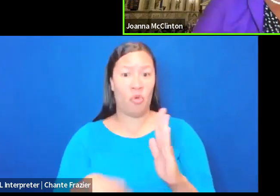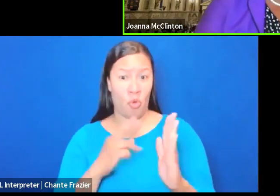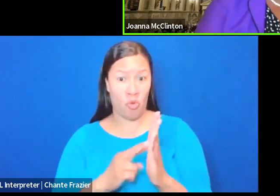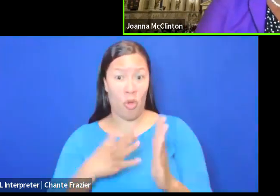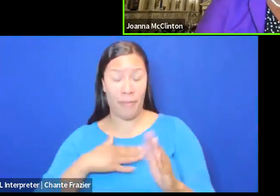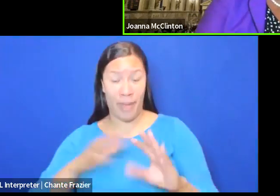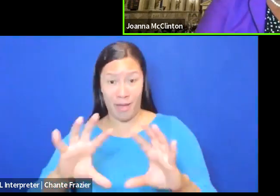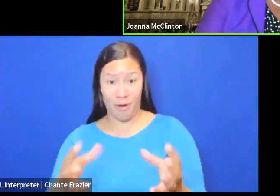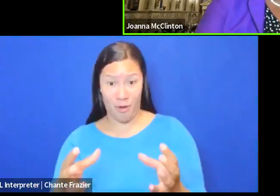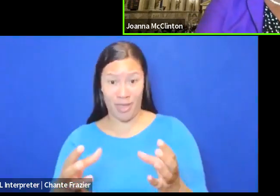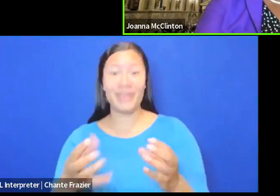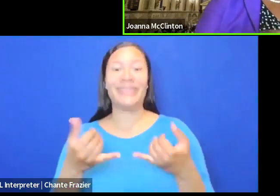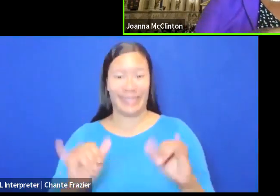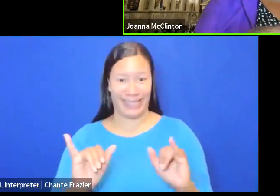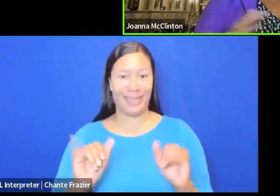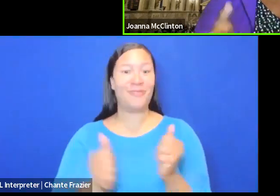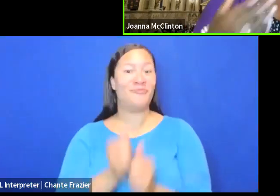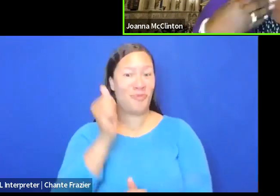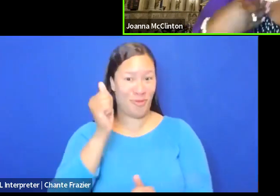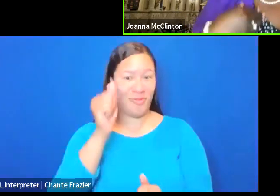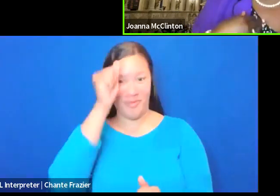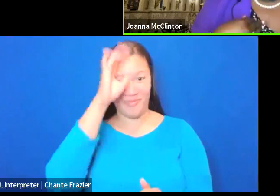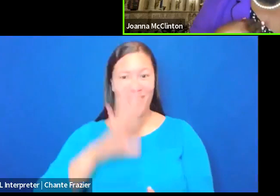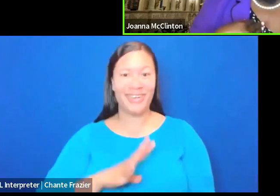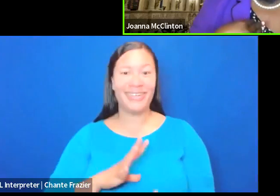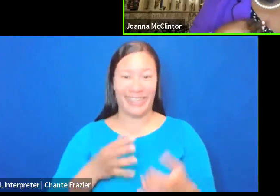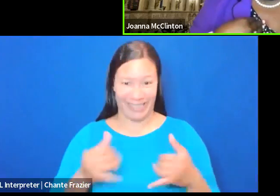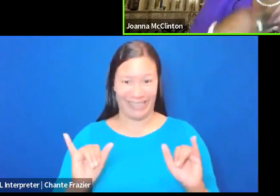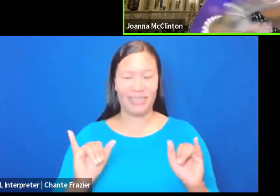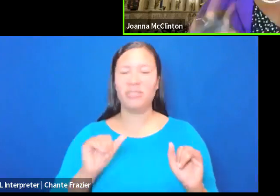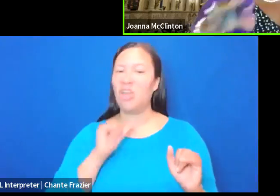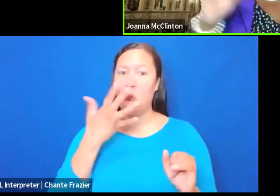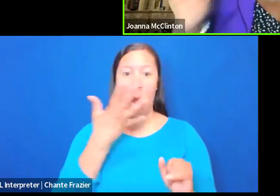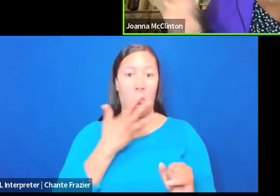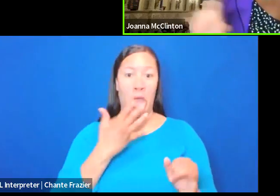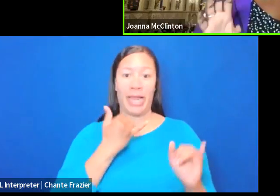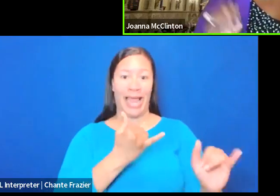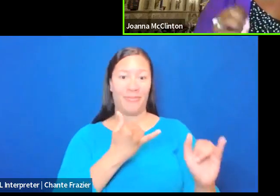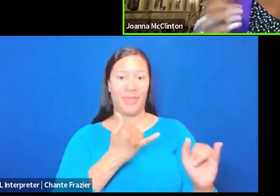members state reps across the state they choose who they